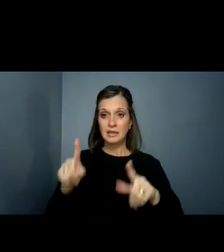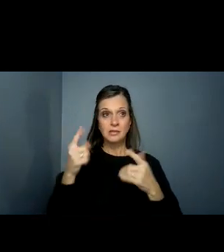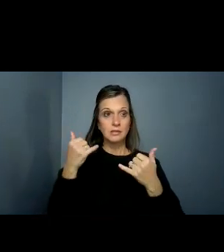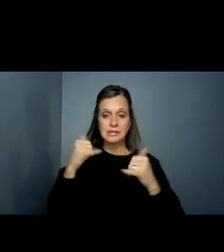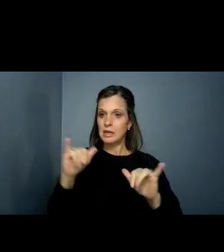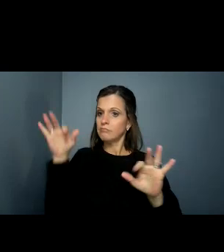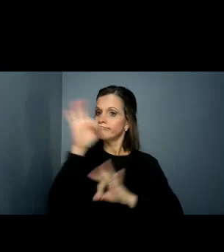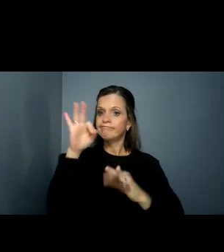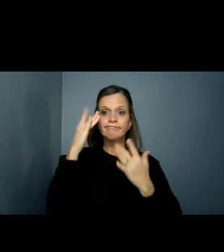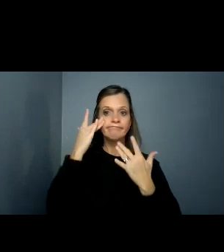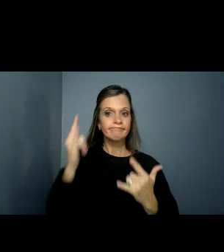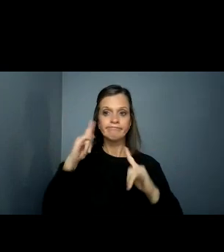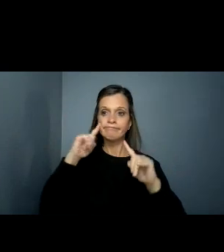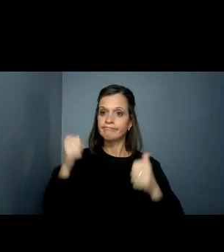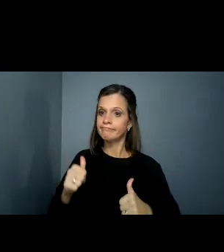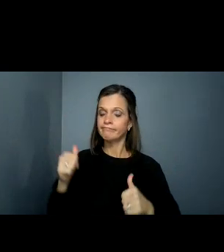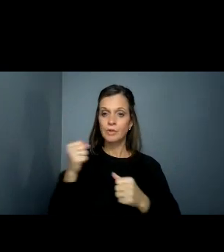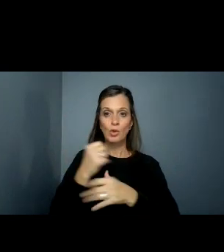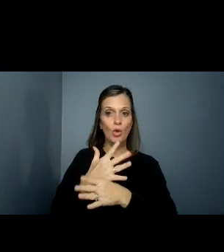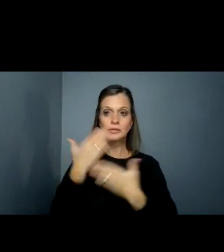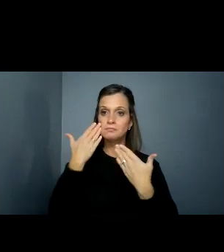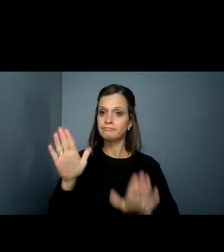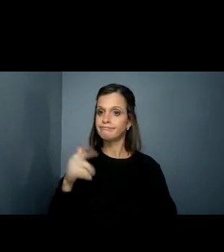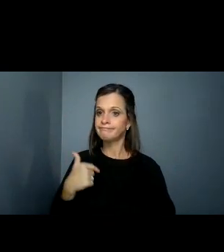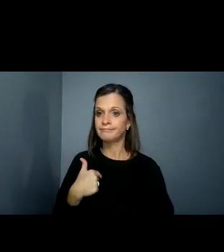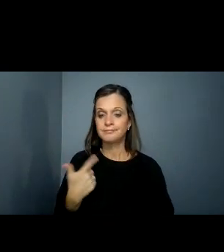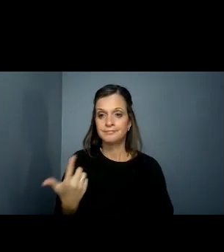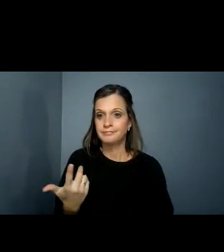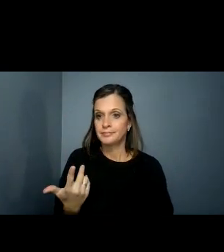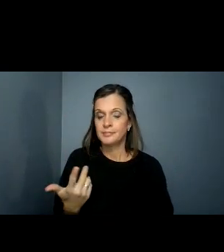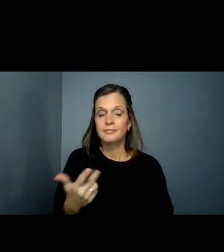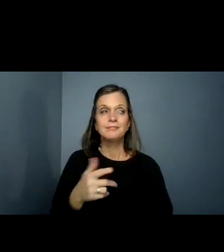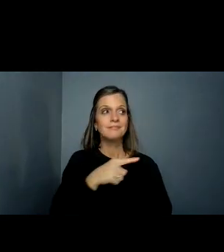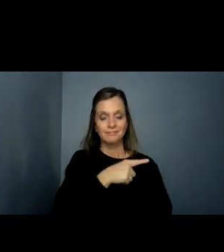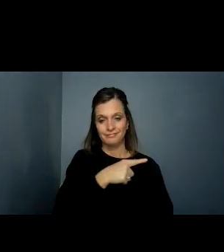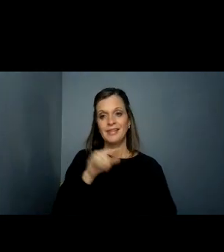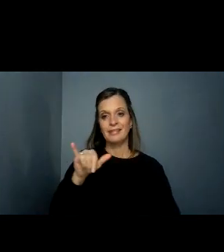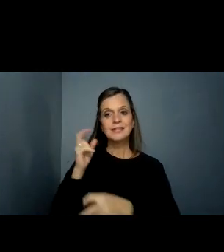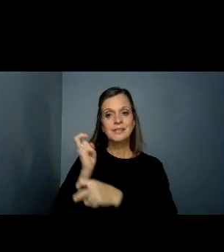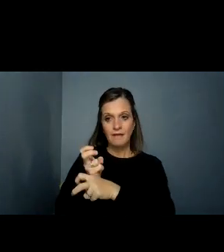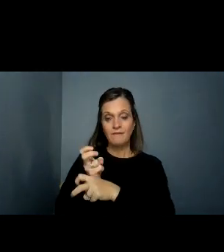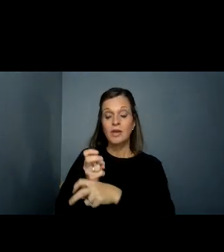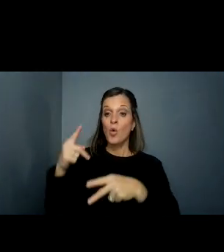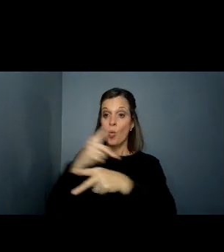Yep, it's tough. Tough. The worst thing I see happening is they they go to.